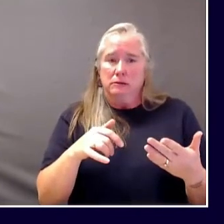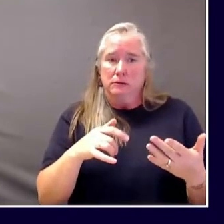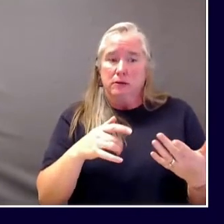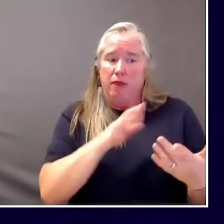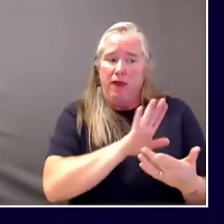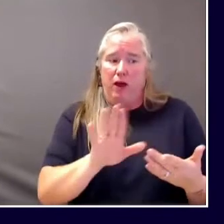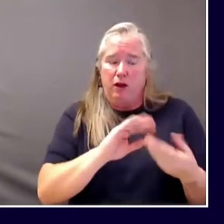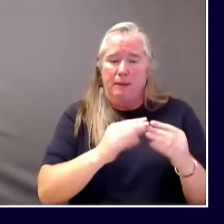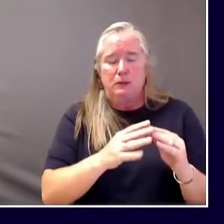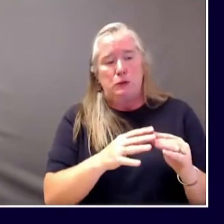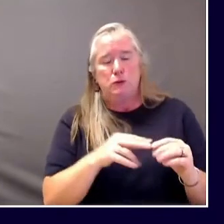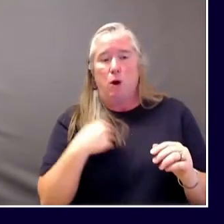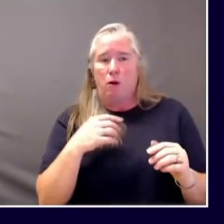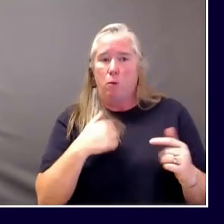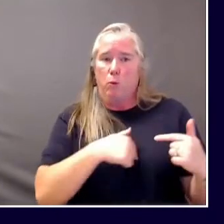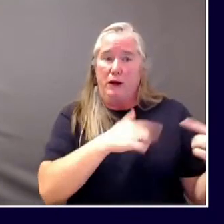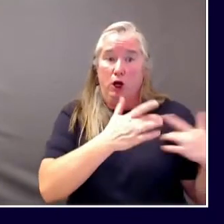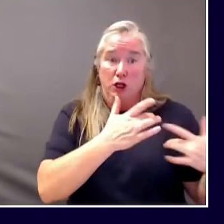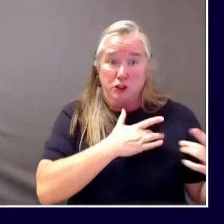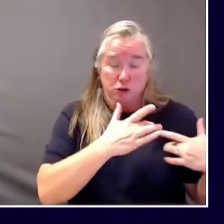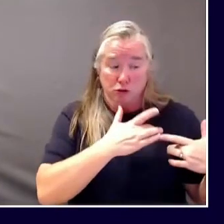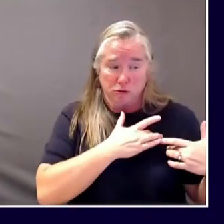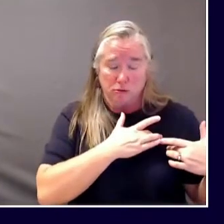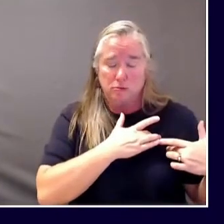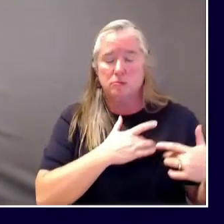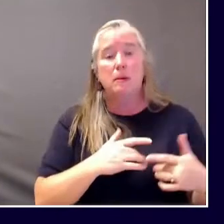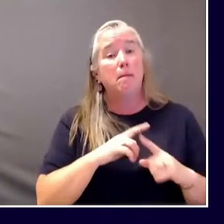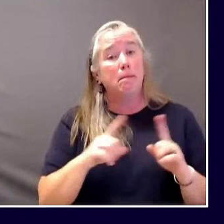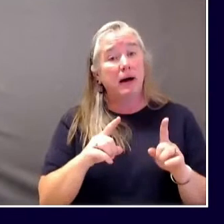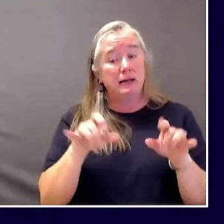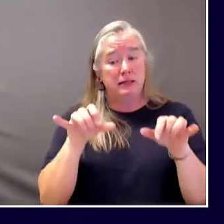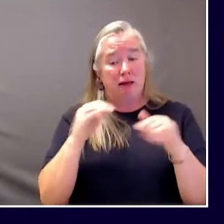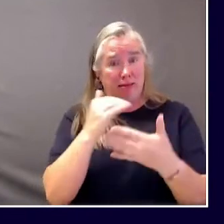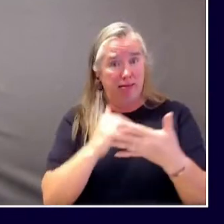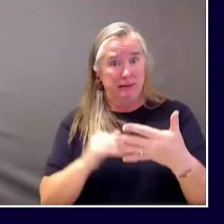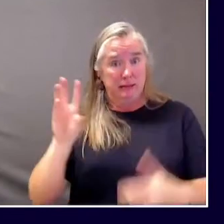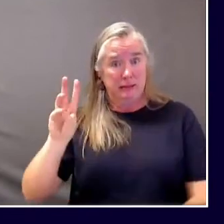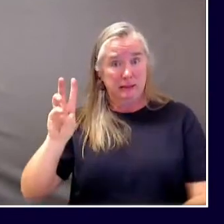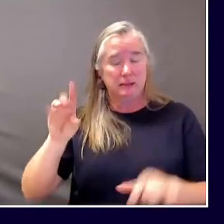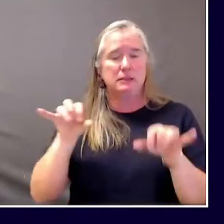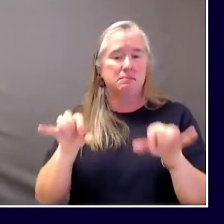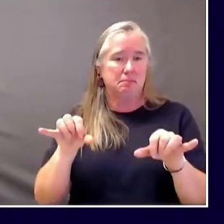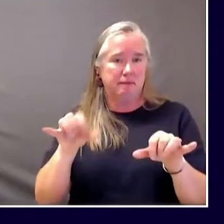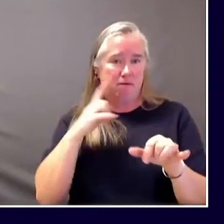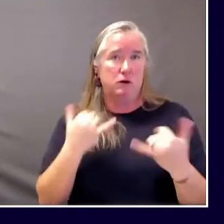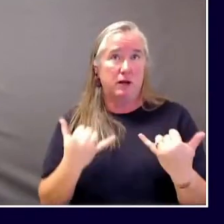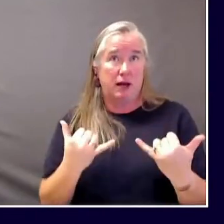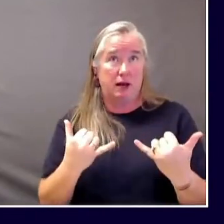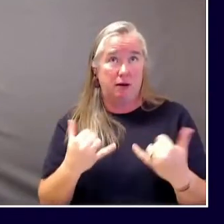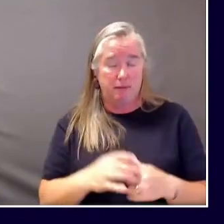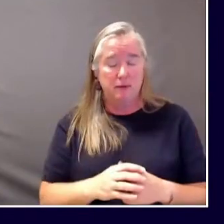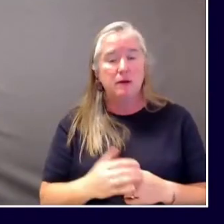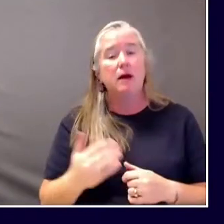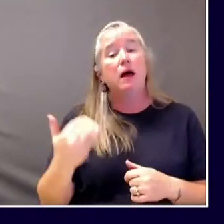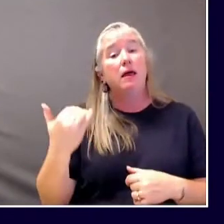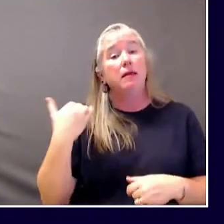the directly travel restrictions right now we